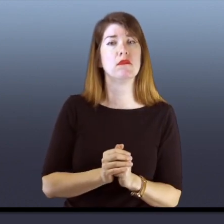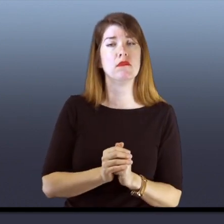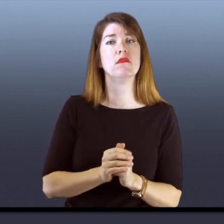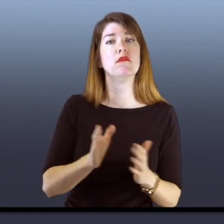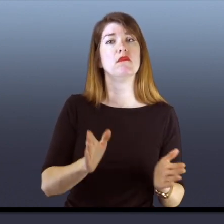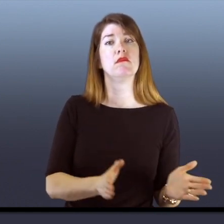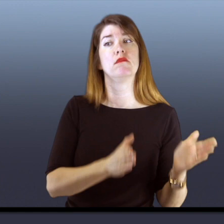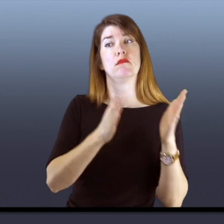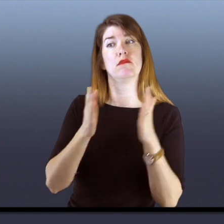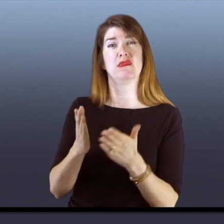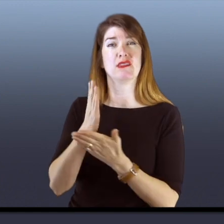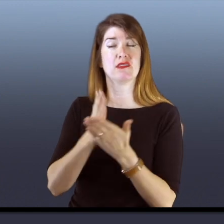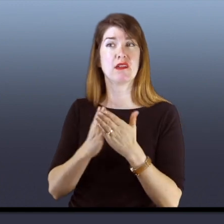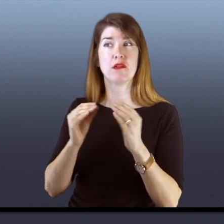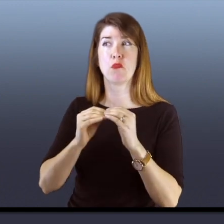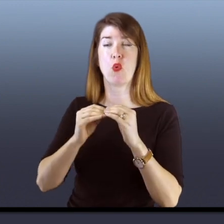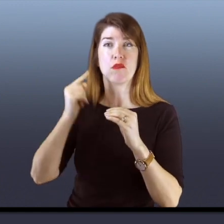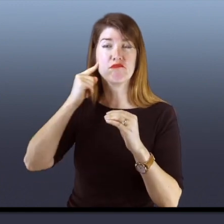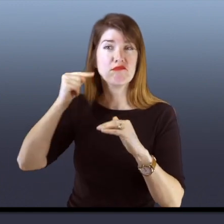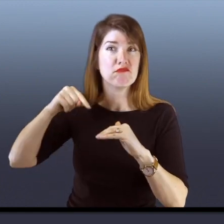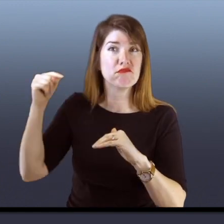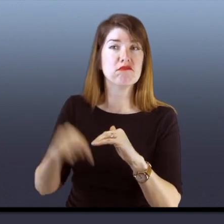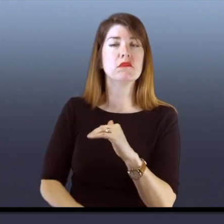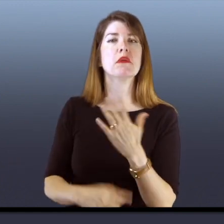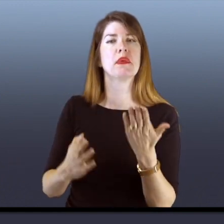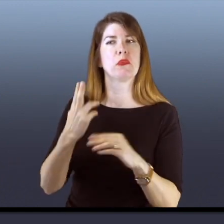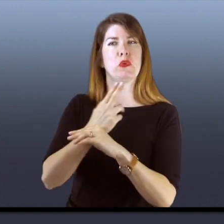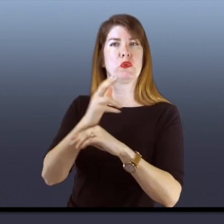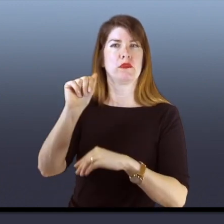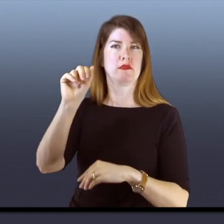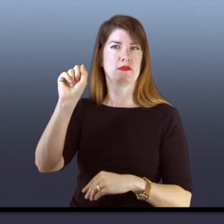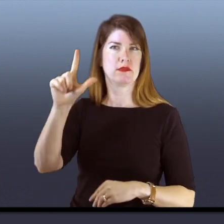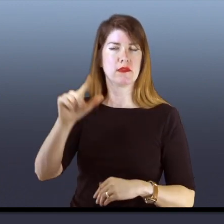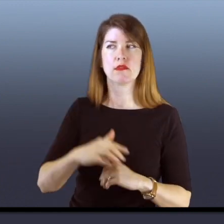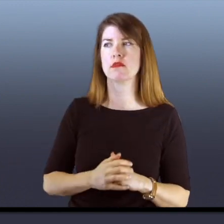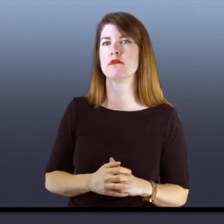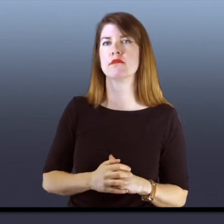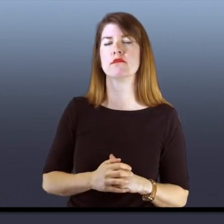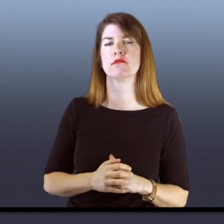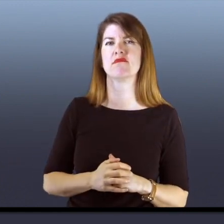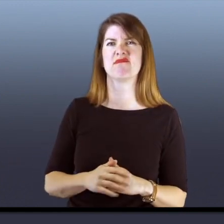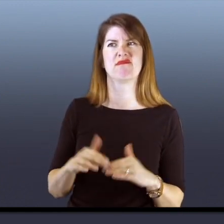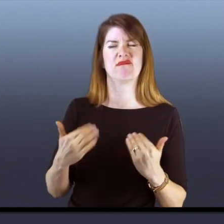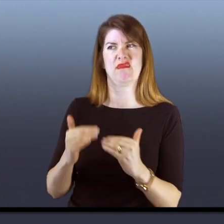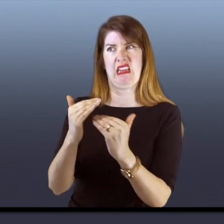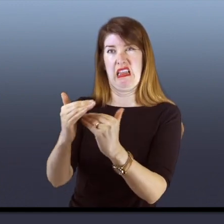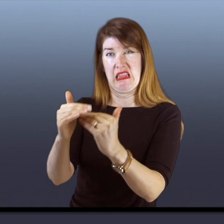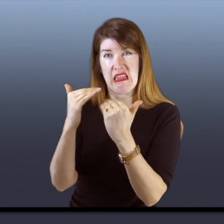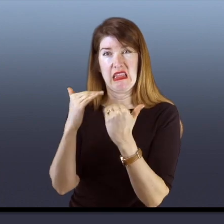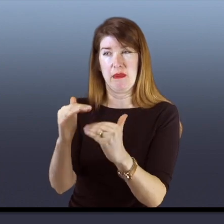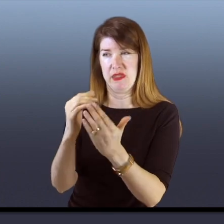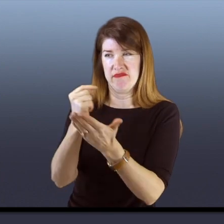There are very limited mental health clinicians that are fluent in ASL. And so that presents another barrier.